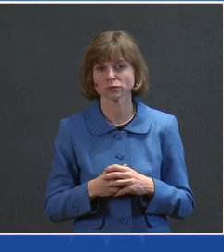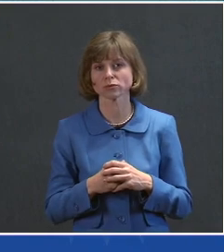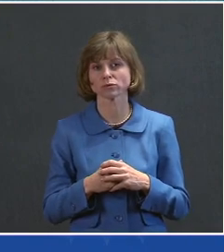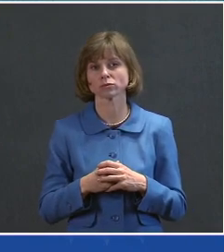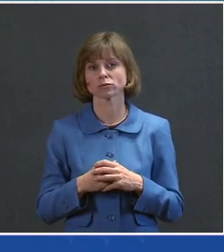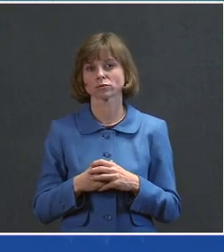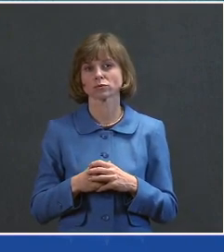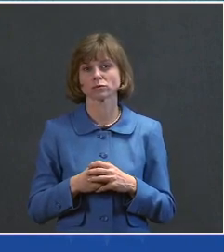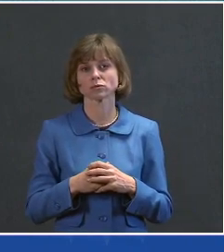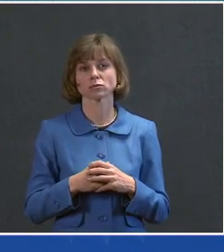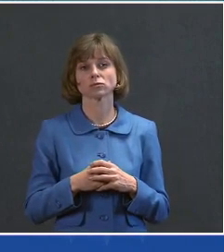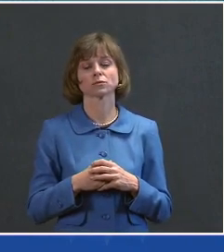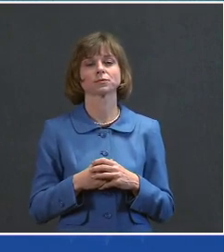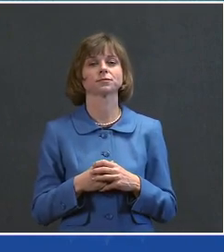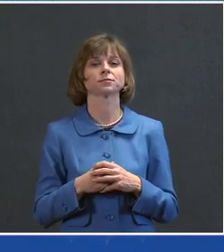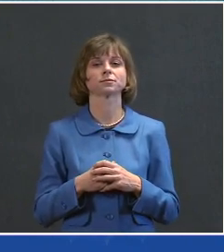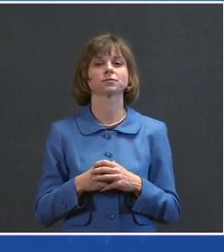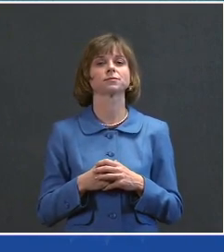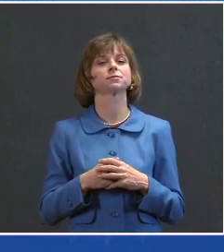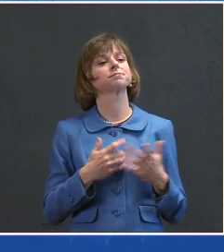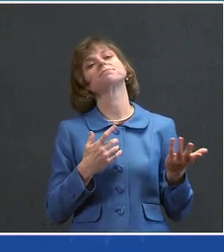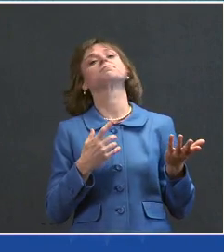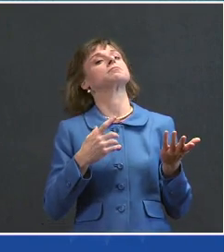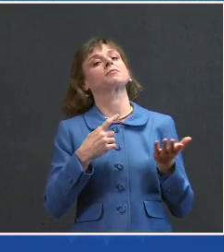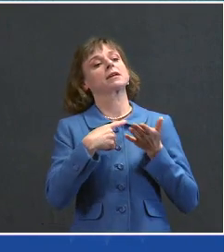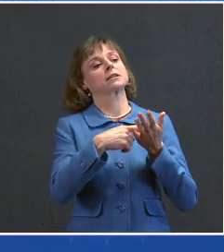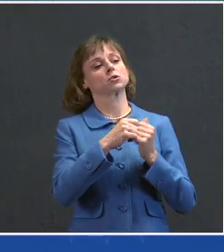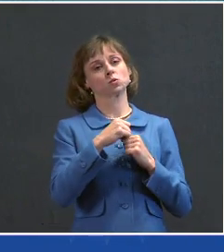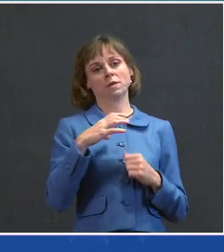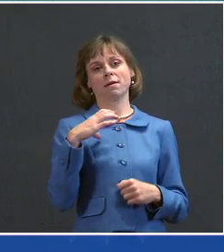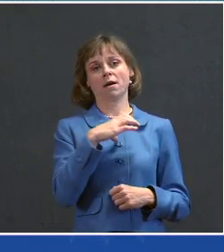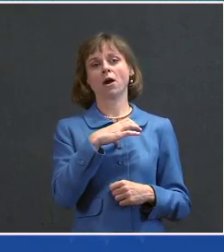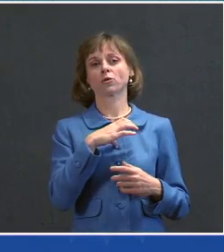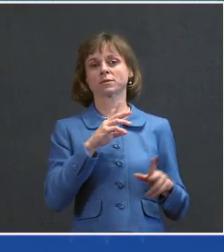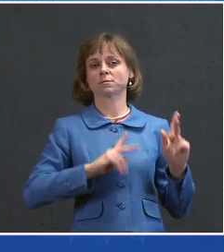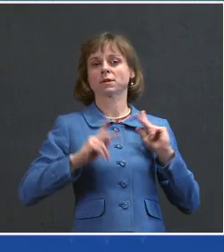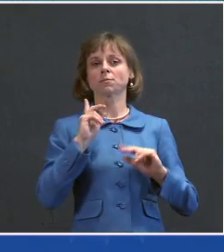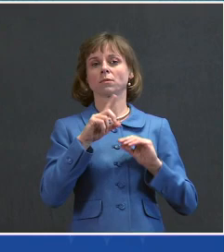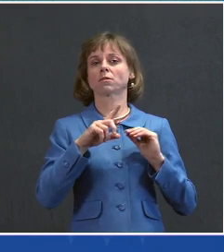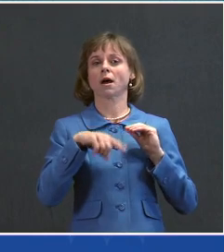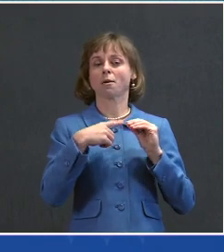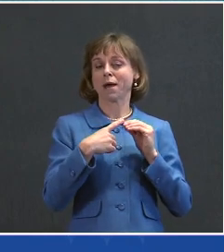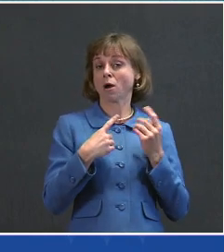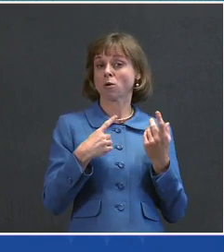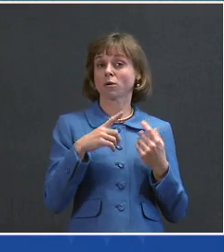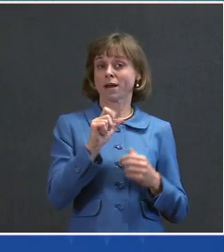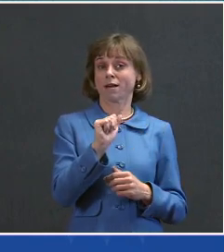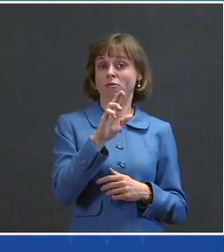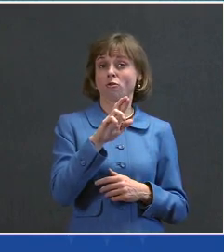and with members about the American Rescue Plan, including with Republicans. Yesterday, the President met with a group